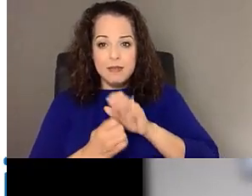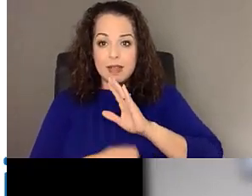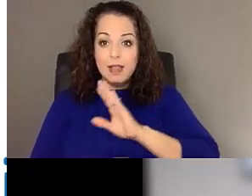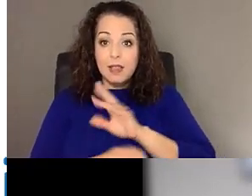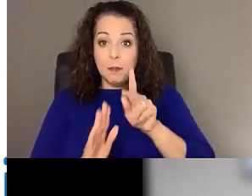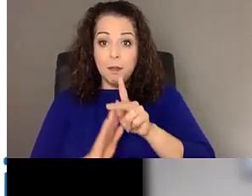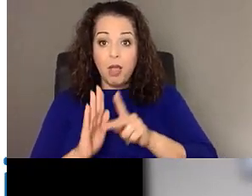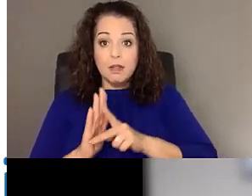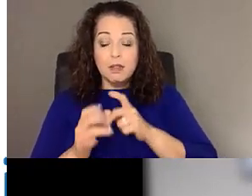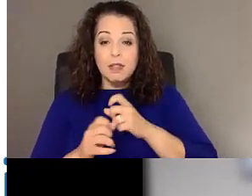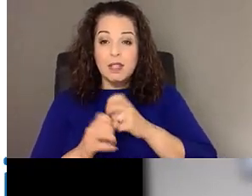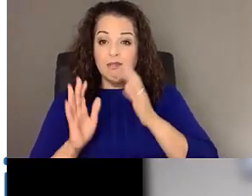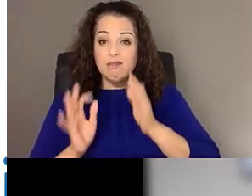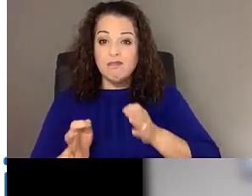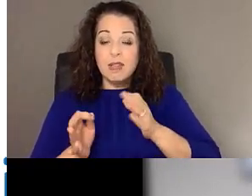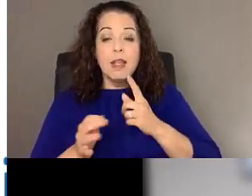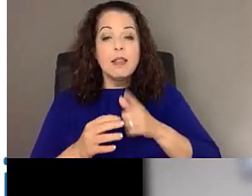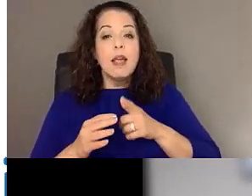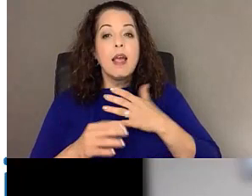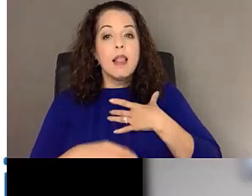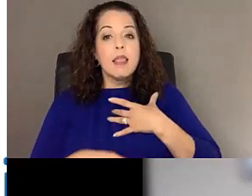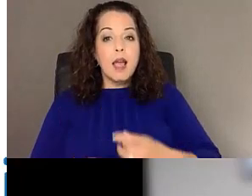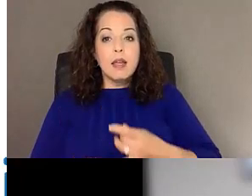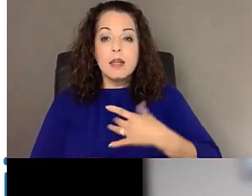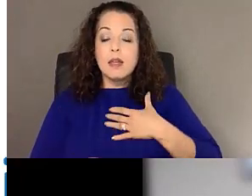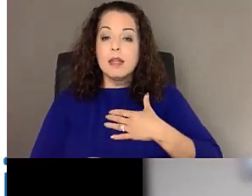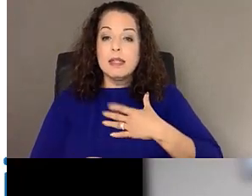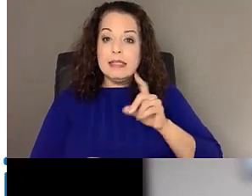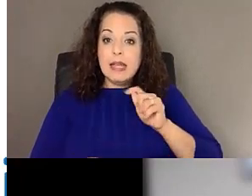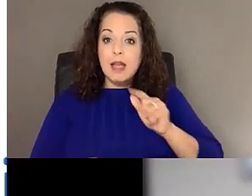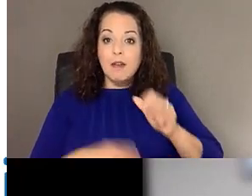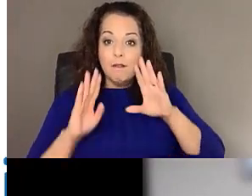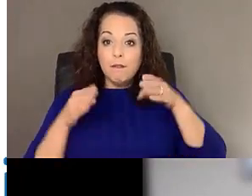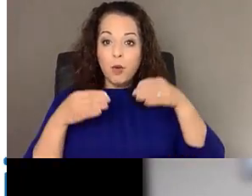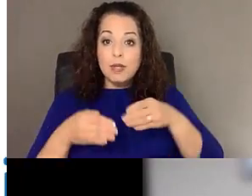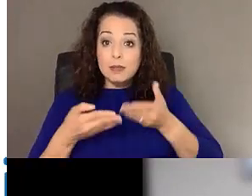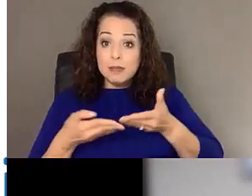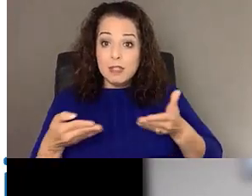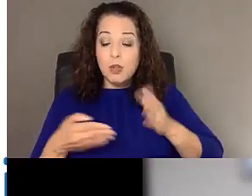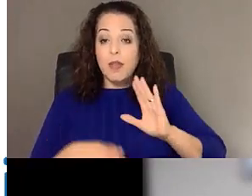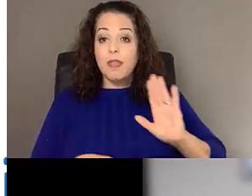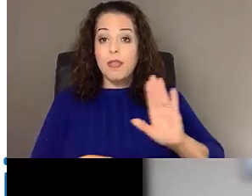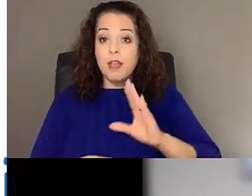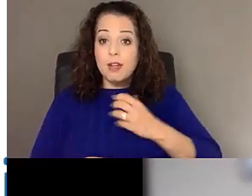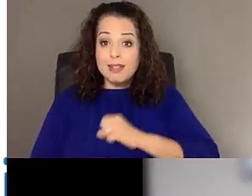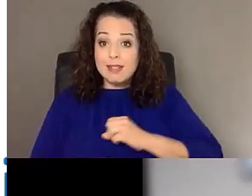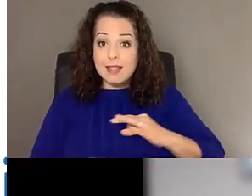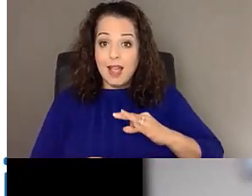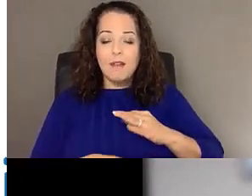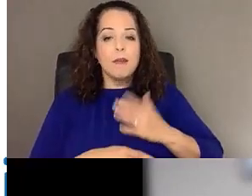they like data-focused material. And their staff prefer the story-focused material.